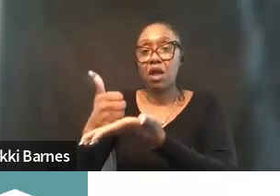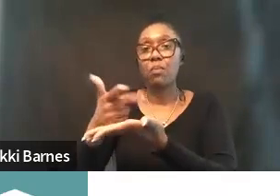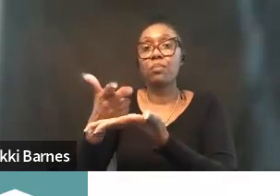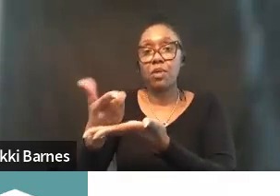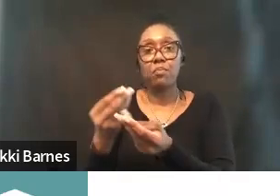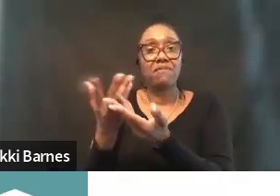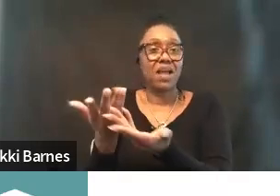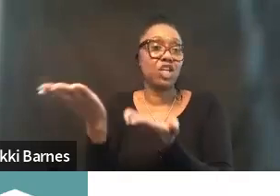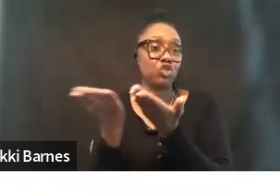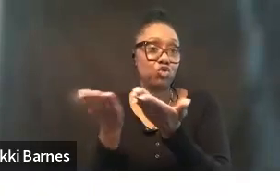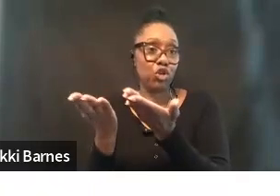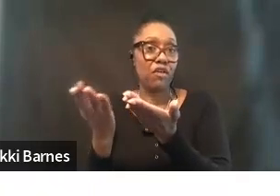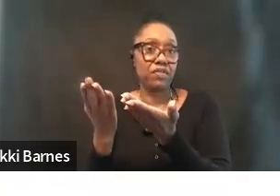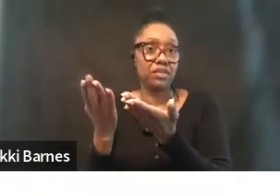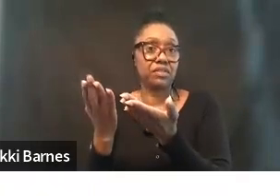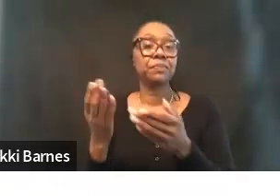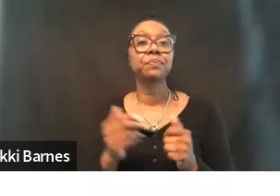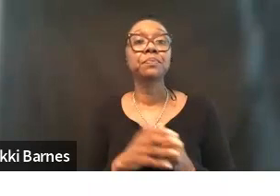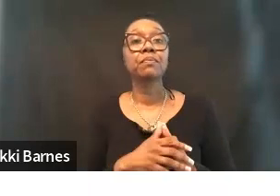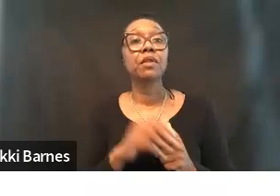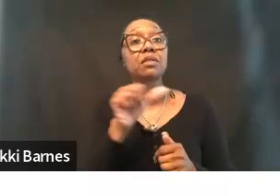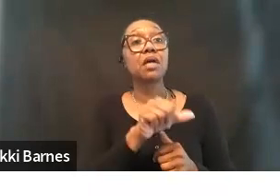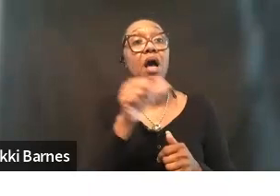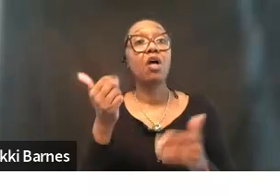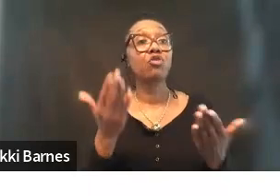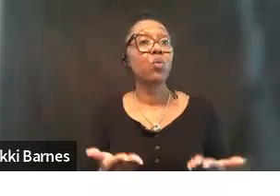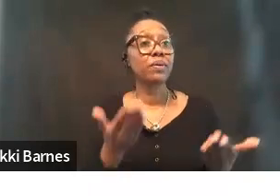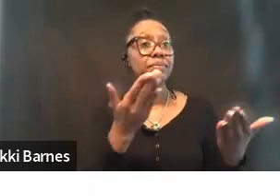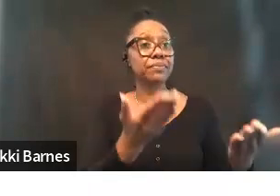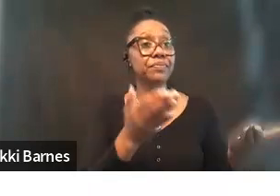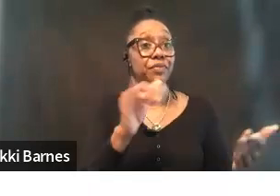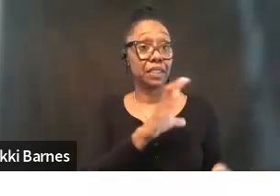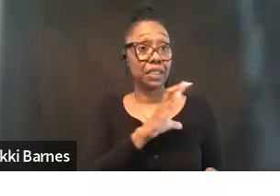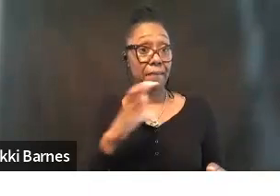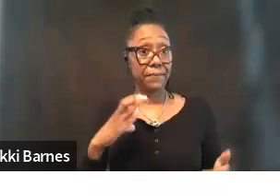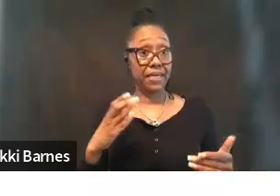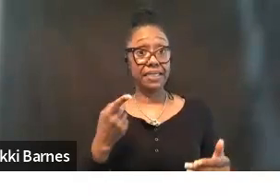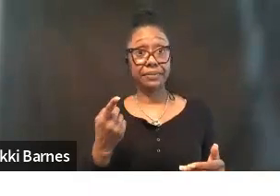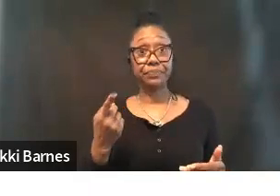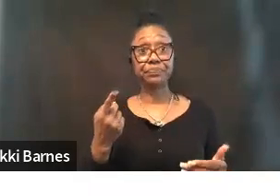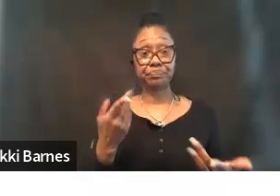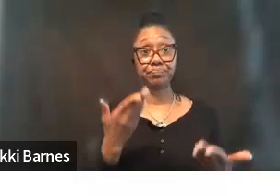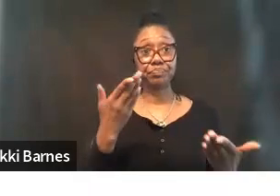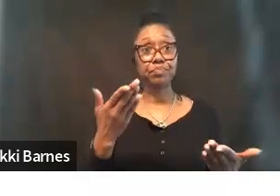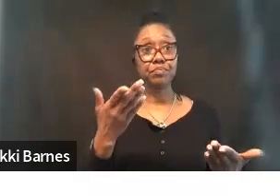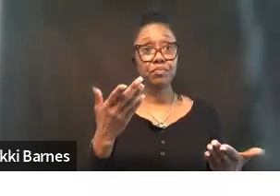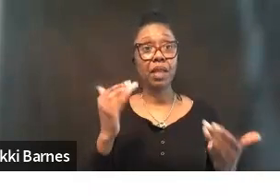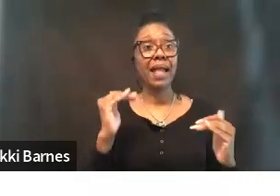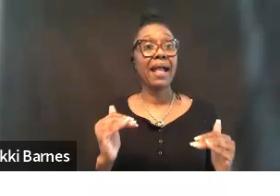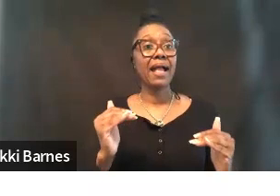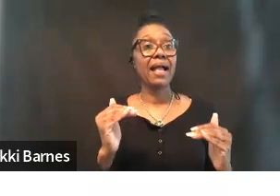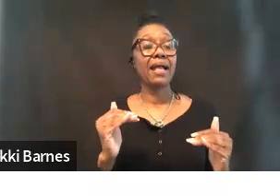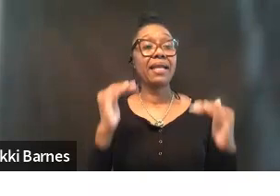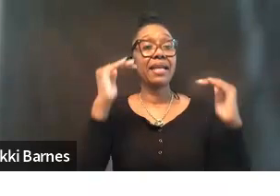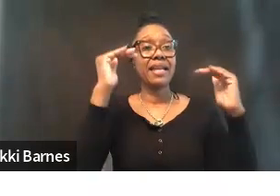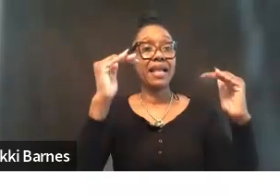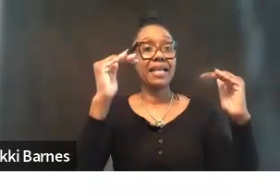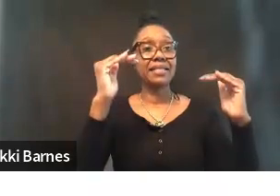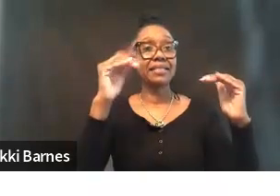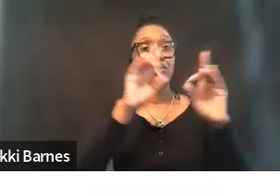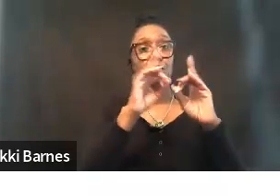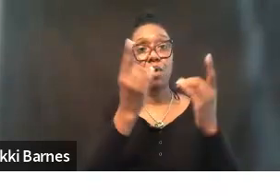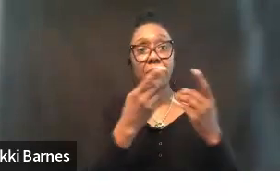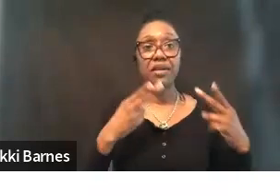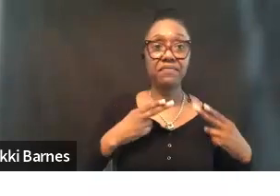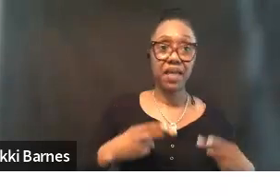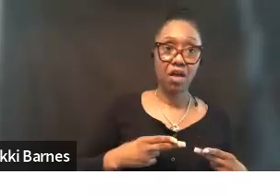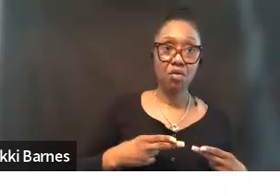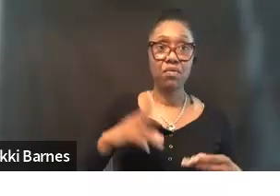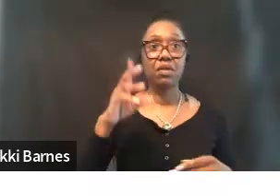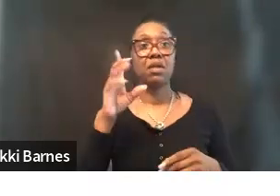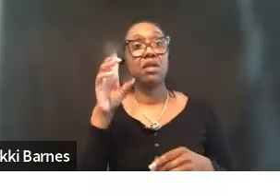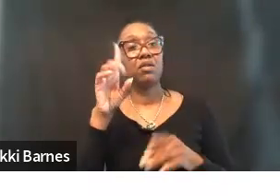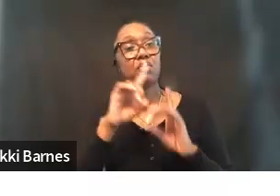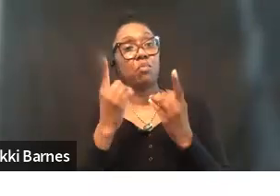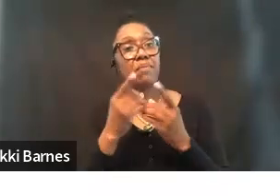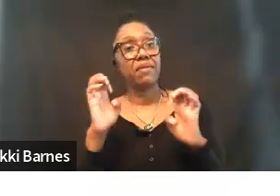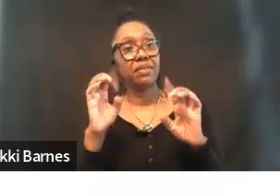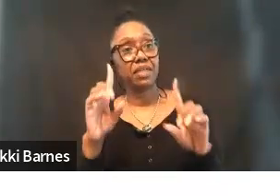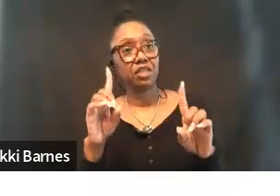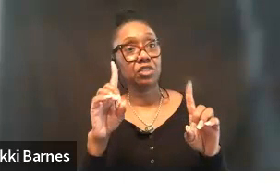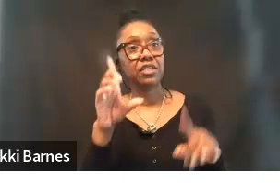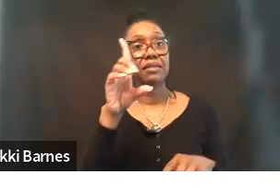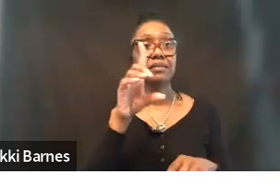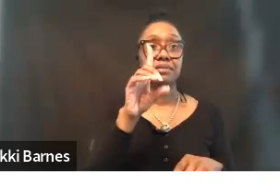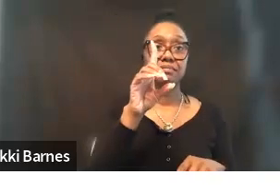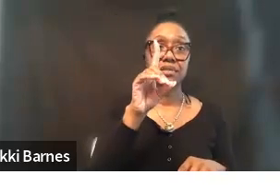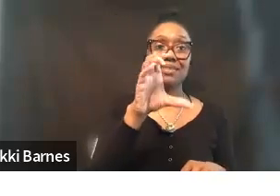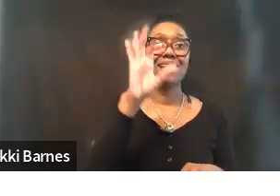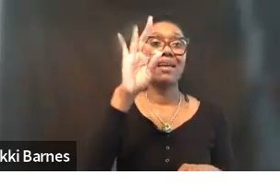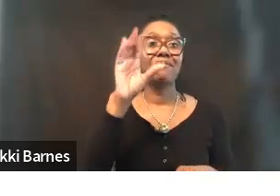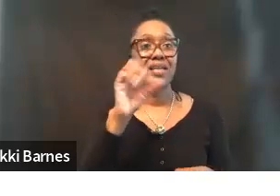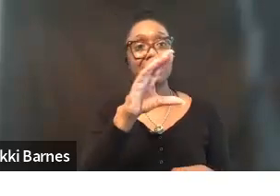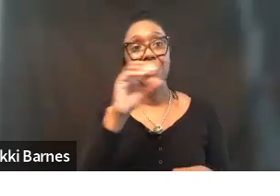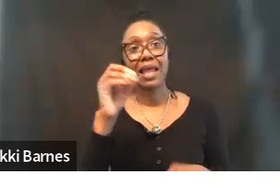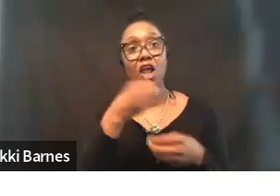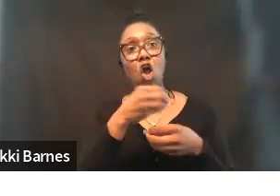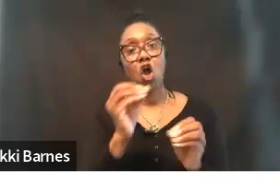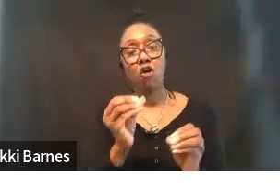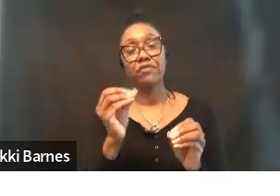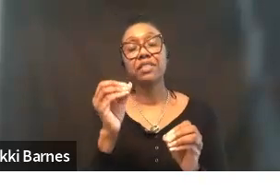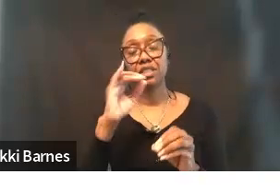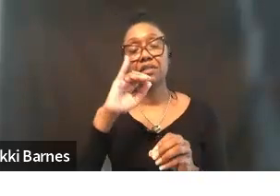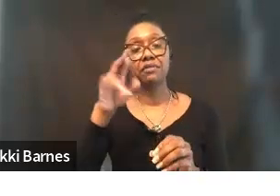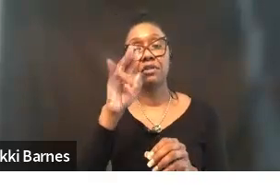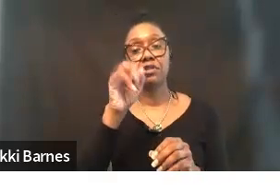And then the other recommendations that the committee made was, in, enhanced collaboration between the Department of Health, the Department of Education, the Department of Child and Family Services and the Office of Juvenile Justice so that at all of the child serving agencies can work better.